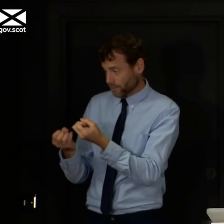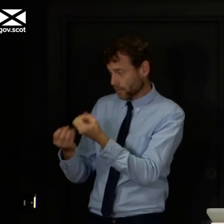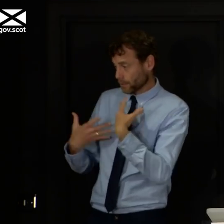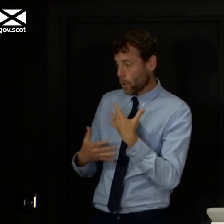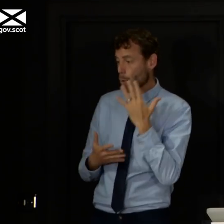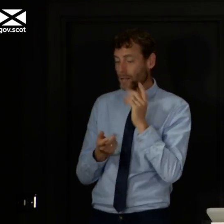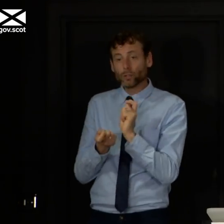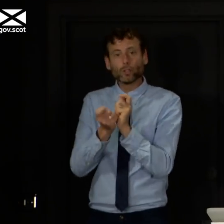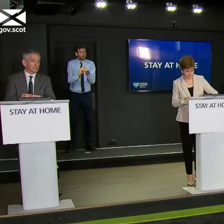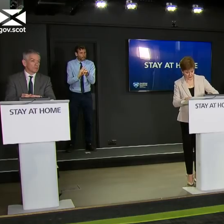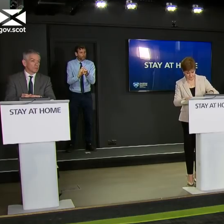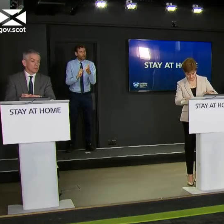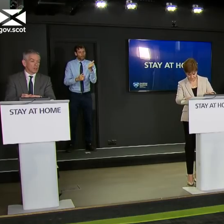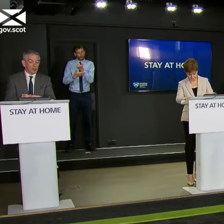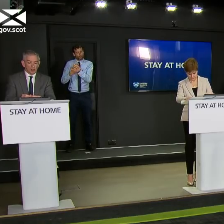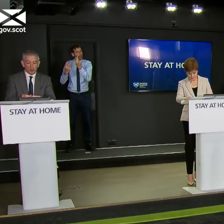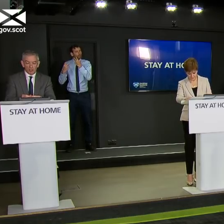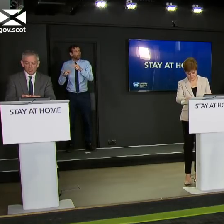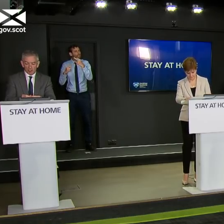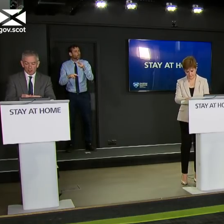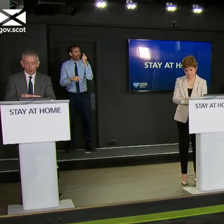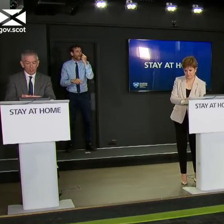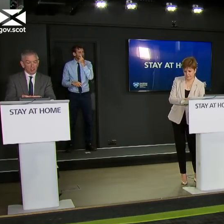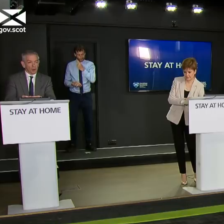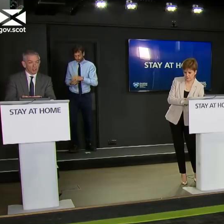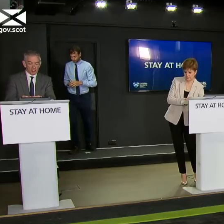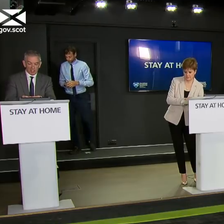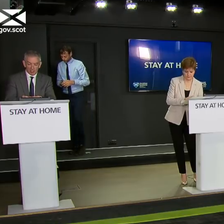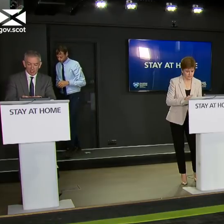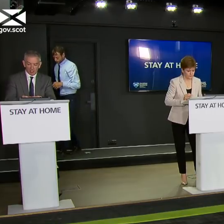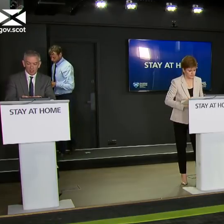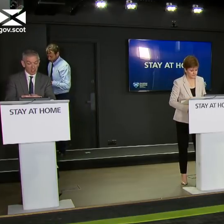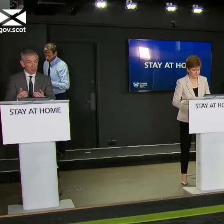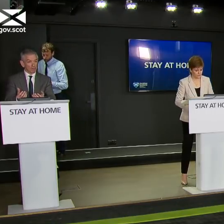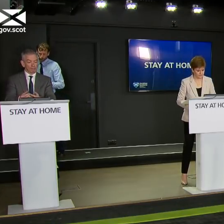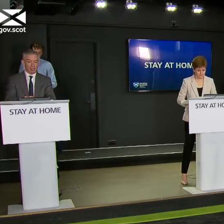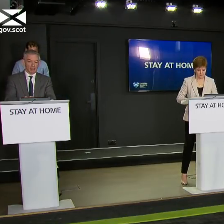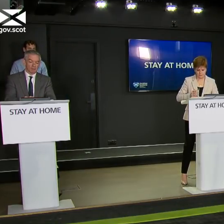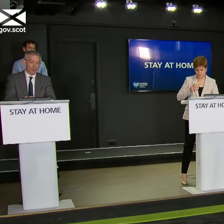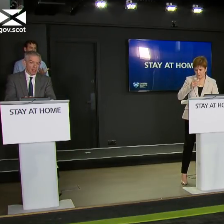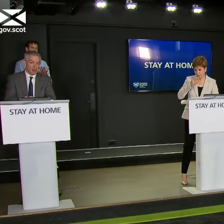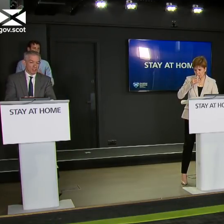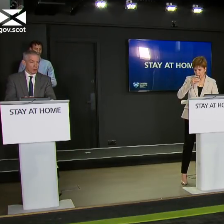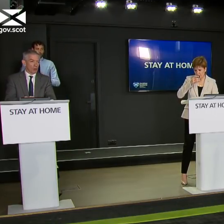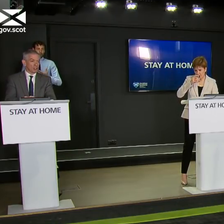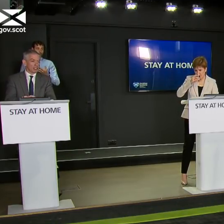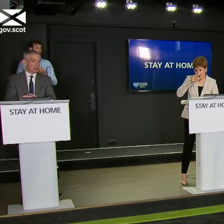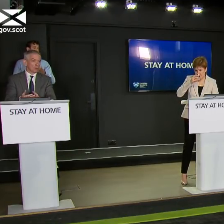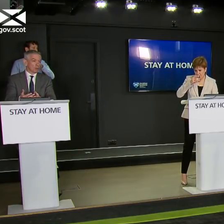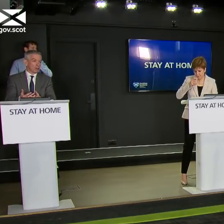an ongoing basis. Gregor. So the risk that's associated with distancing is a continuum. Physical contact is probably